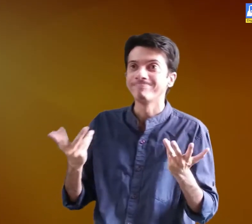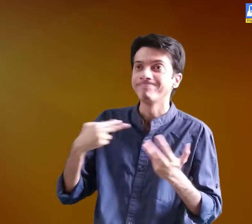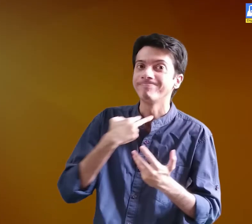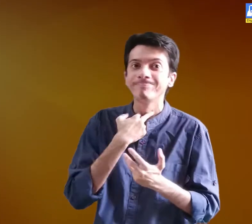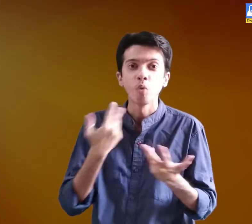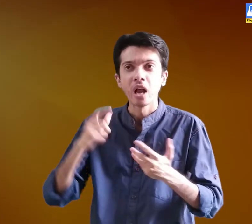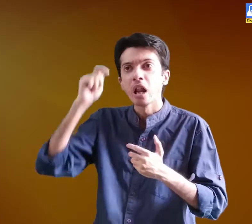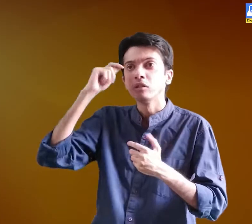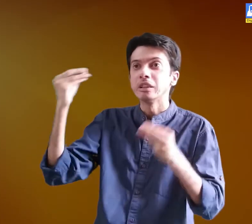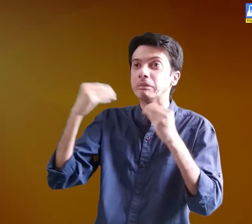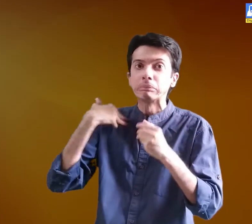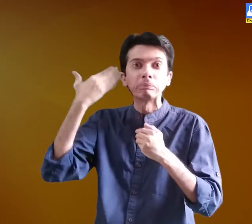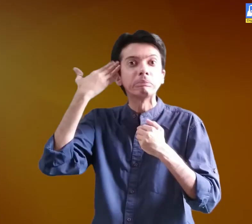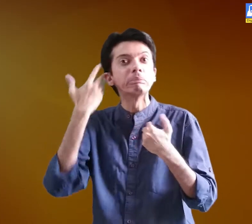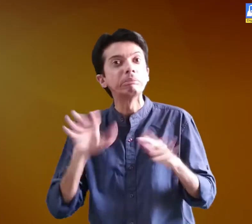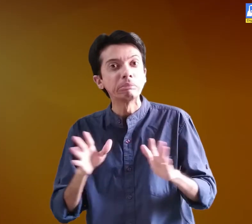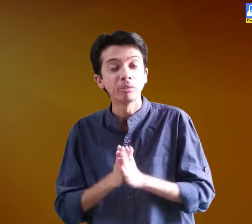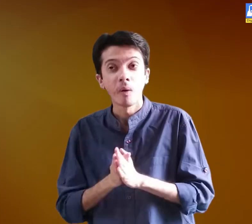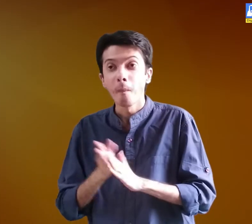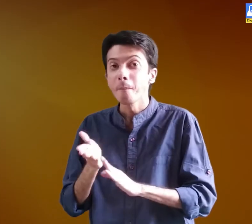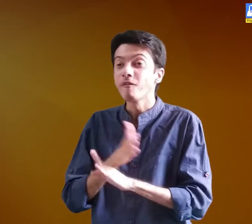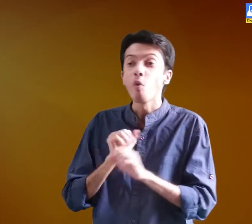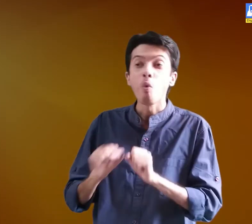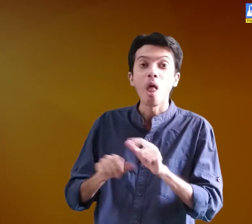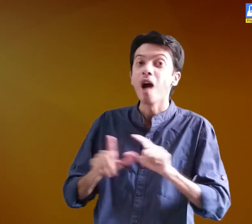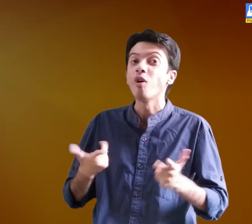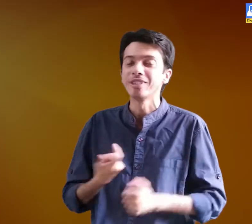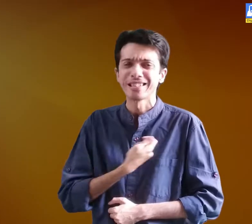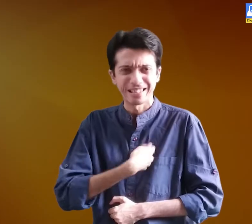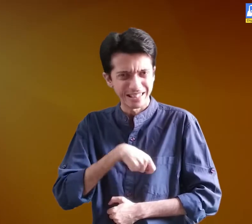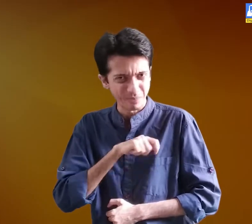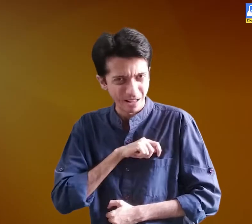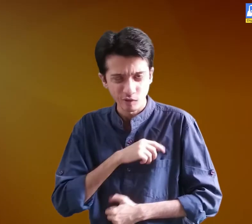they learn a new language because they don't know the language which is spoken there because their